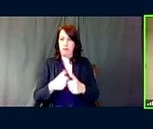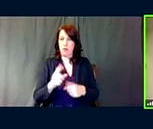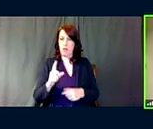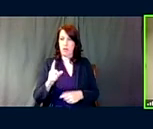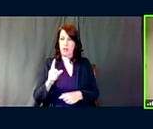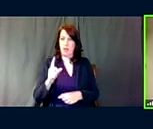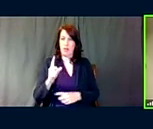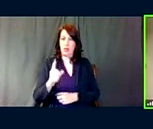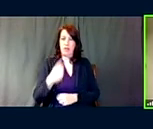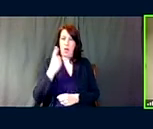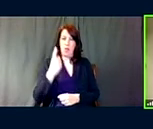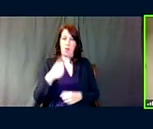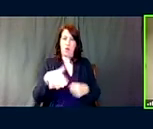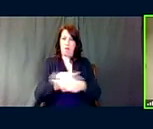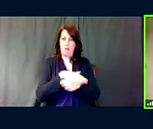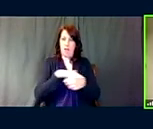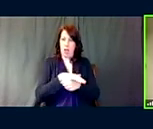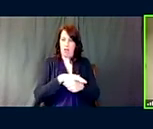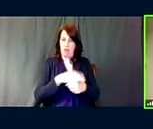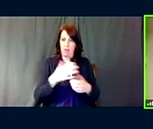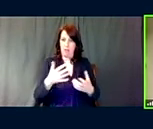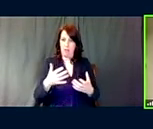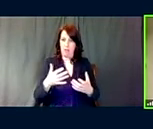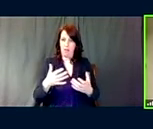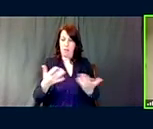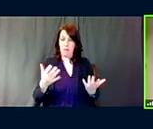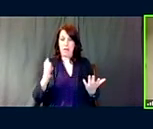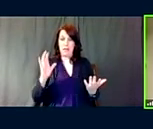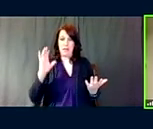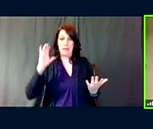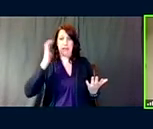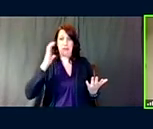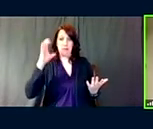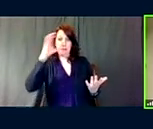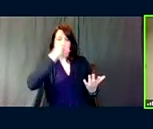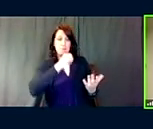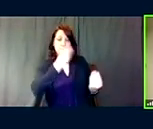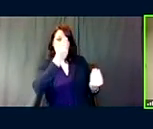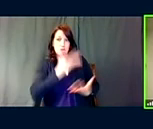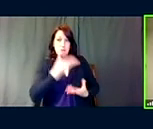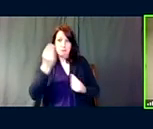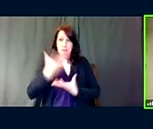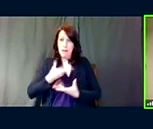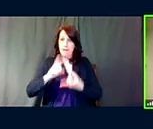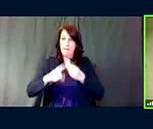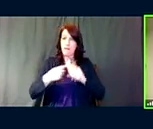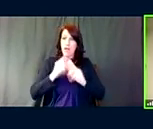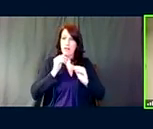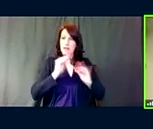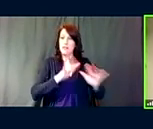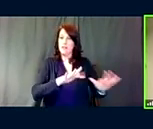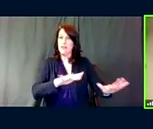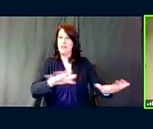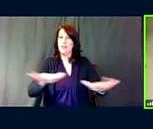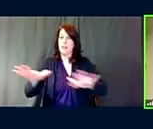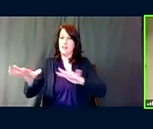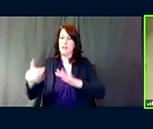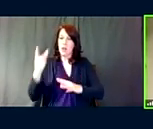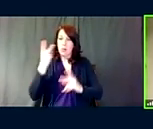BECAUSE WE ONLY HAD ONE FULL NETWORK COVERED, BUT WHO PRESUMABLY WERE INFORMED BY THEIR FRIENDS. SO, AGAIN, WE'RE SEEING THE